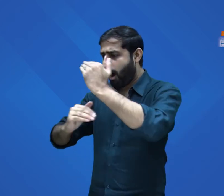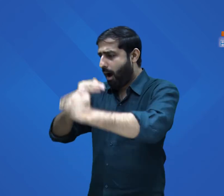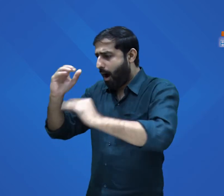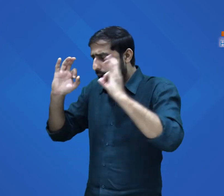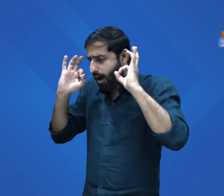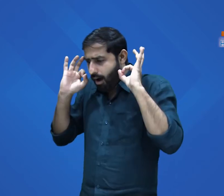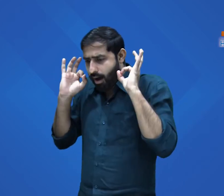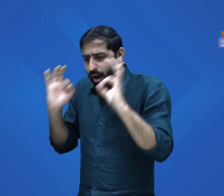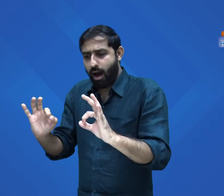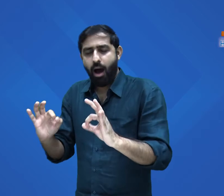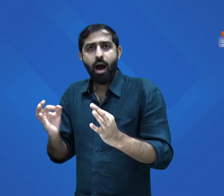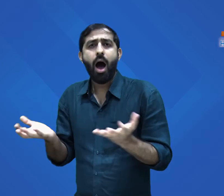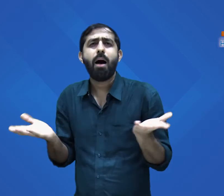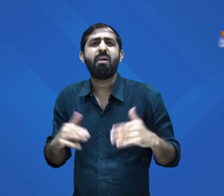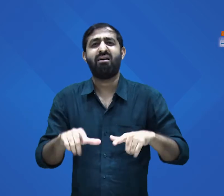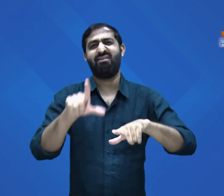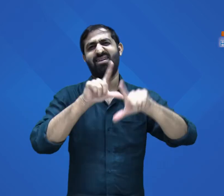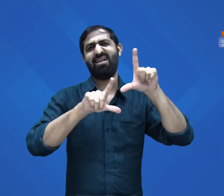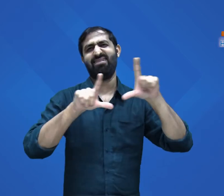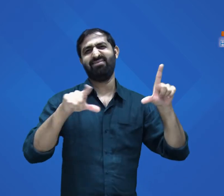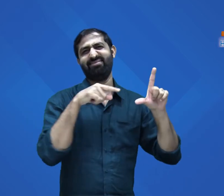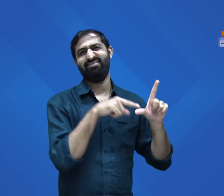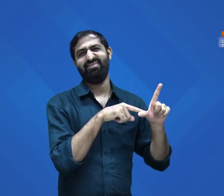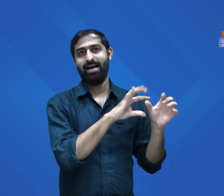This development is possible with the help of language.